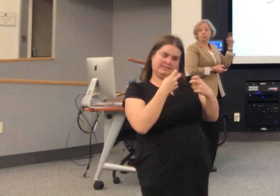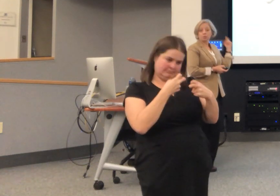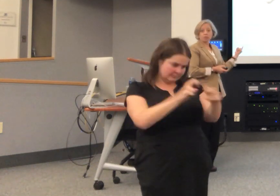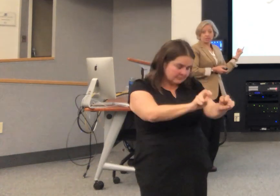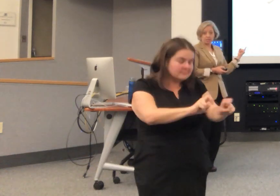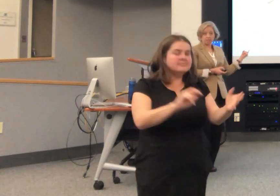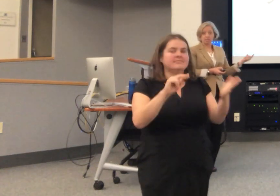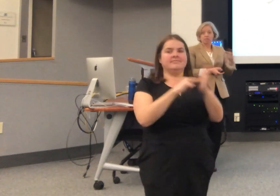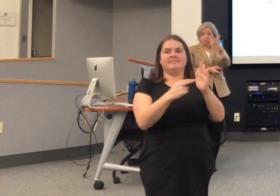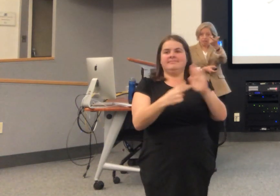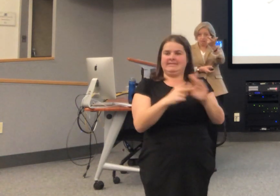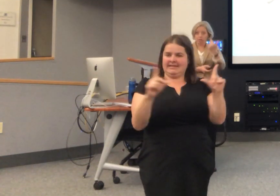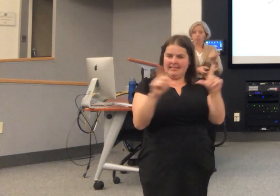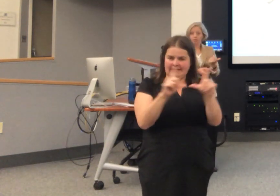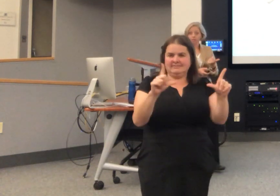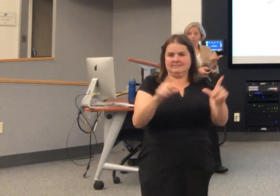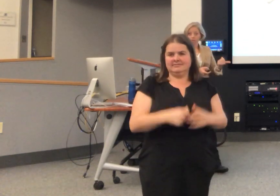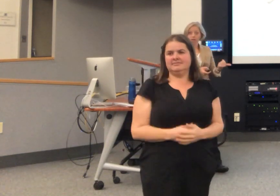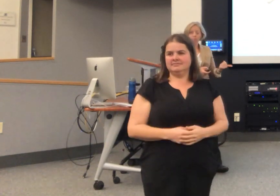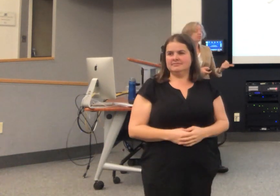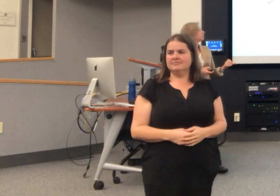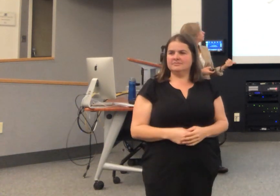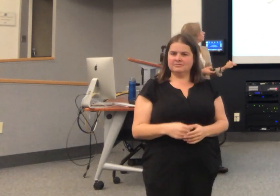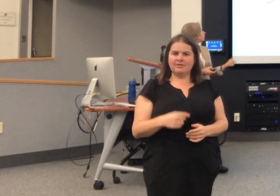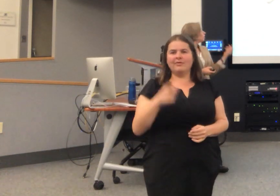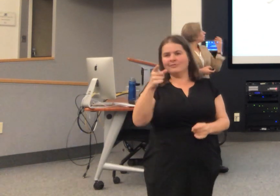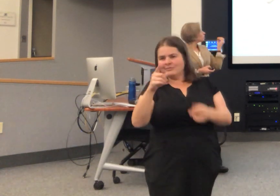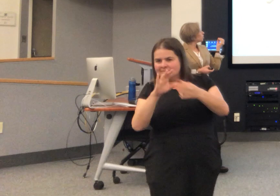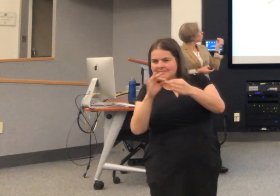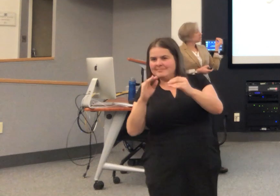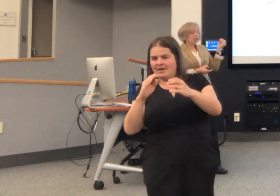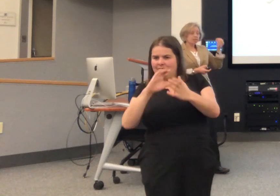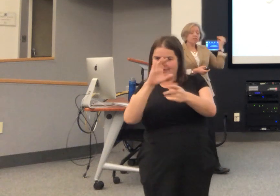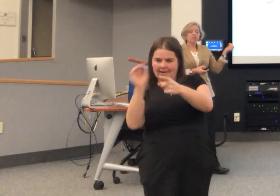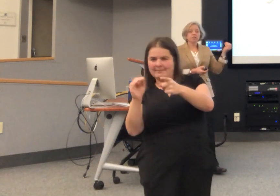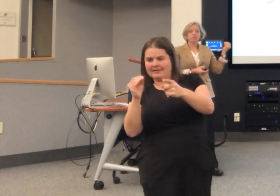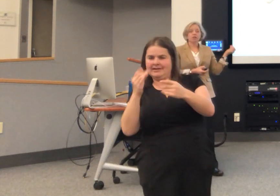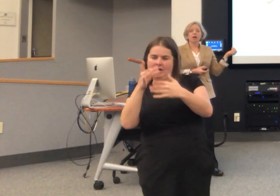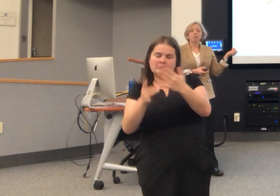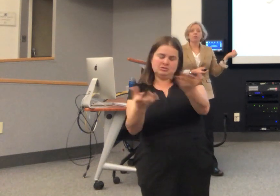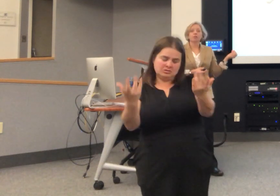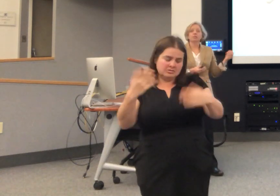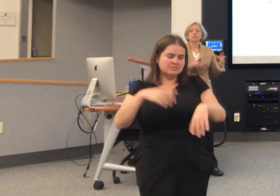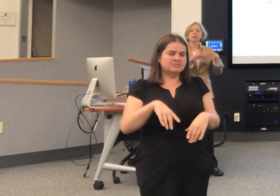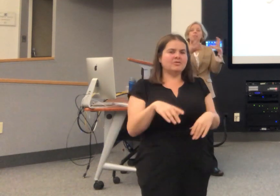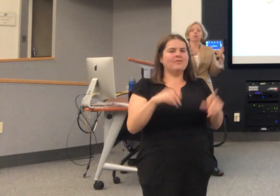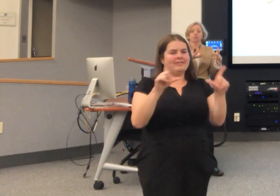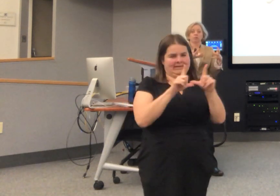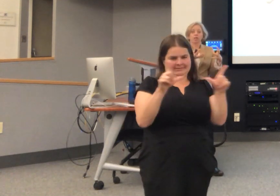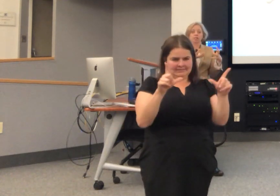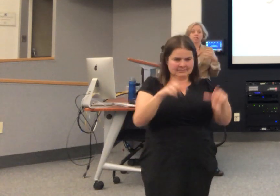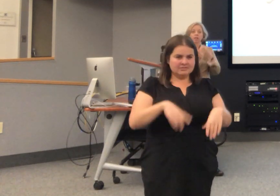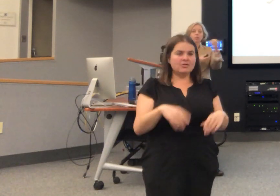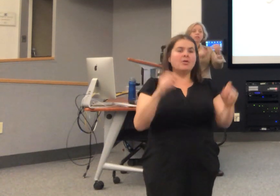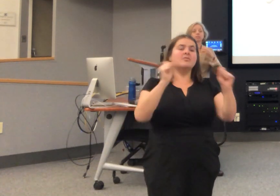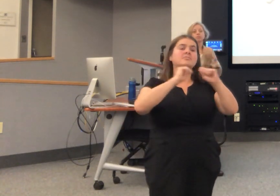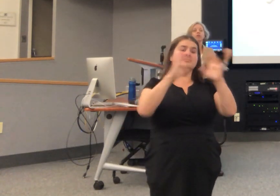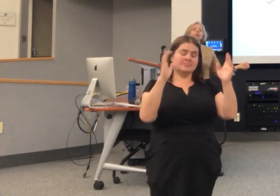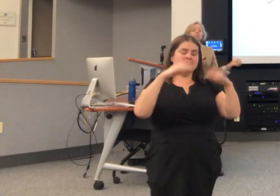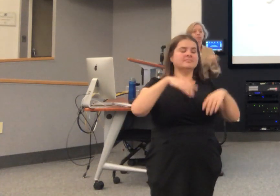but through a license. The kind of thing you were saying with your company scenario. So, I like to think of copyrights as being a bundle of rights and we can divide up